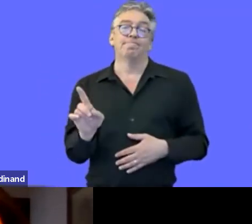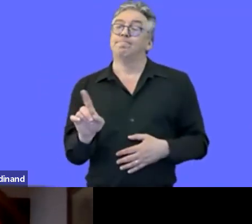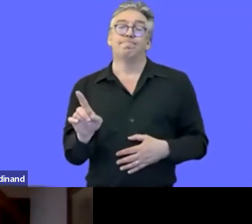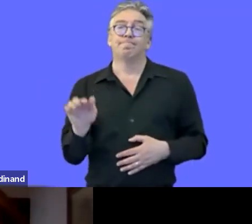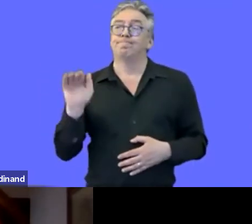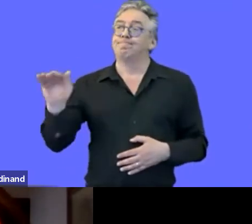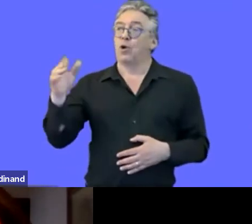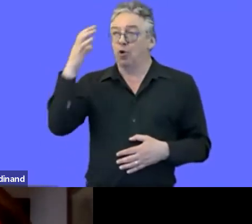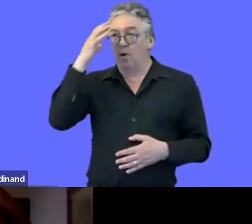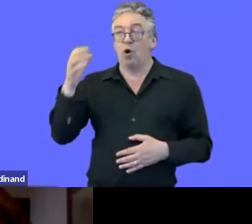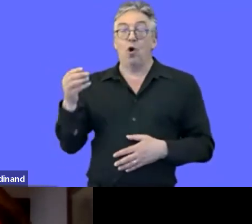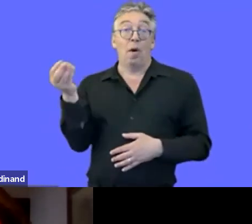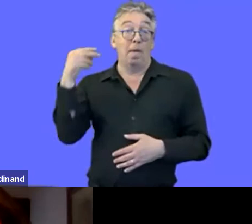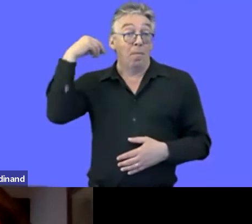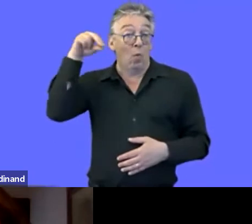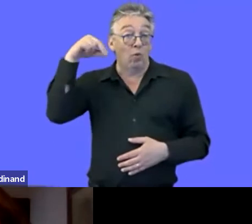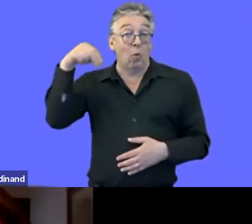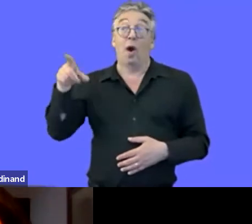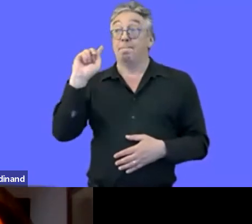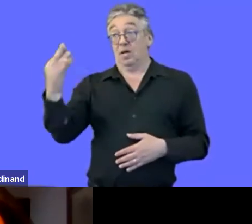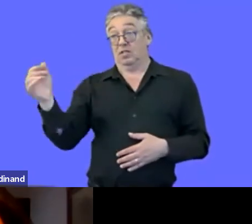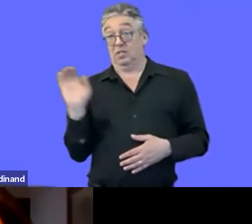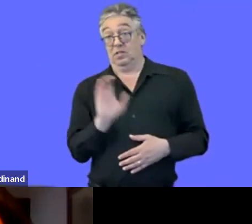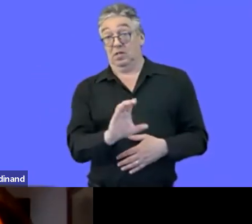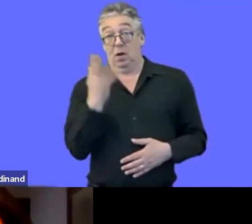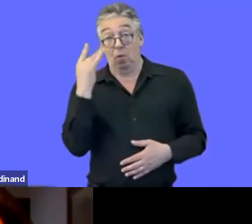in compensation for the denied rights to social insurance